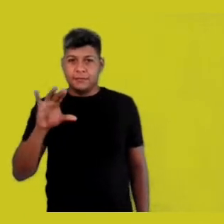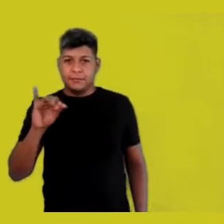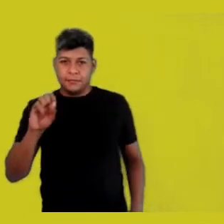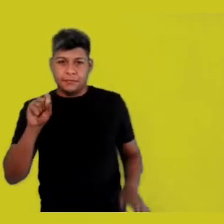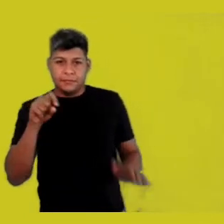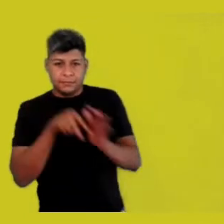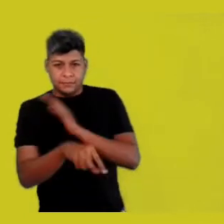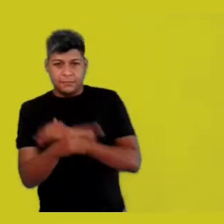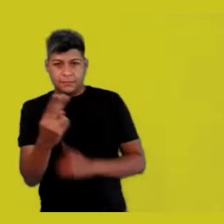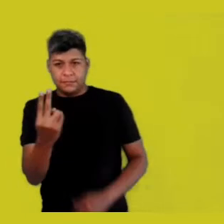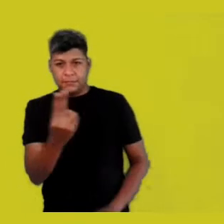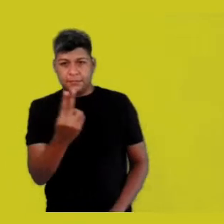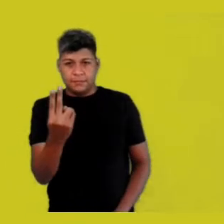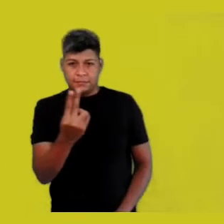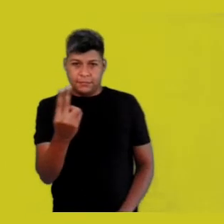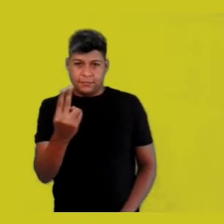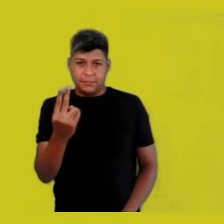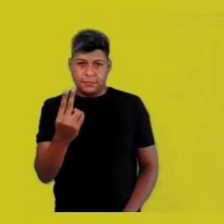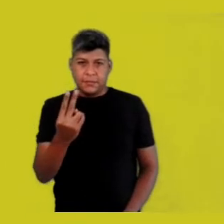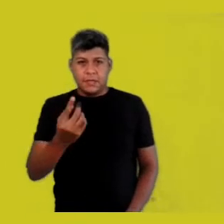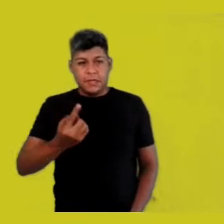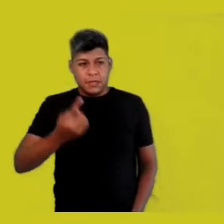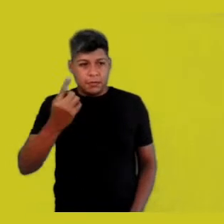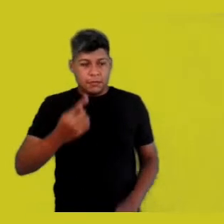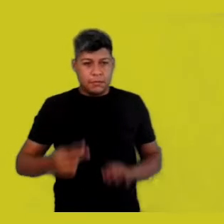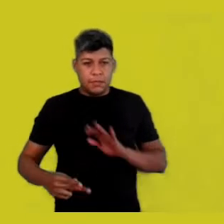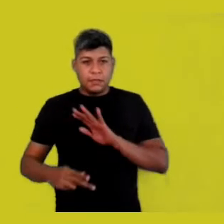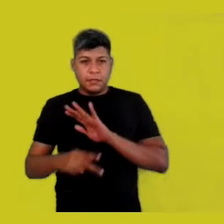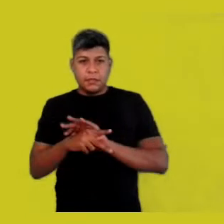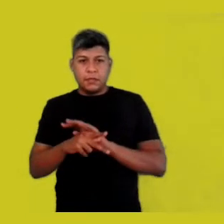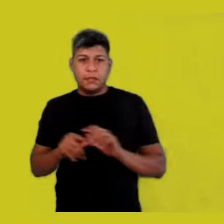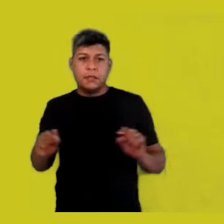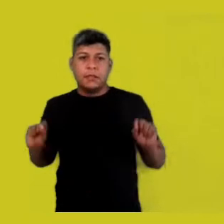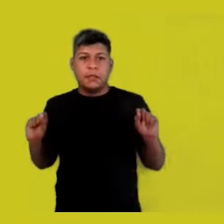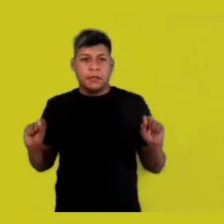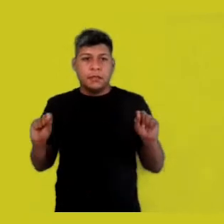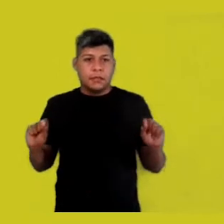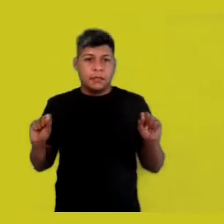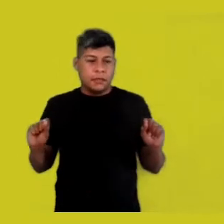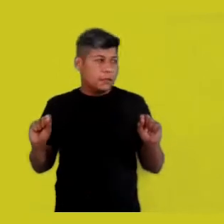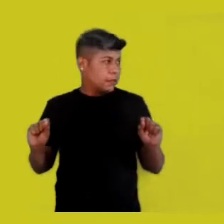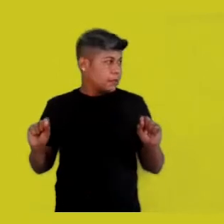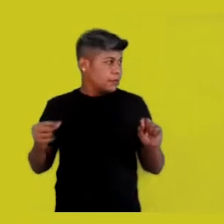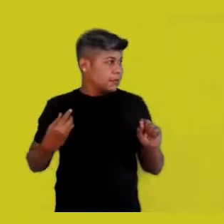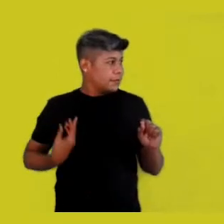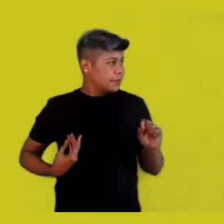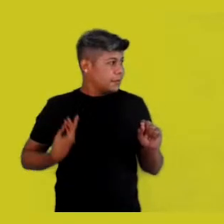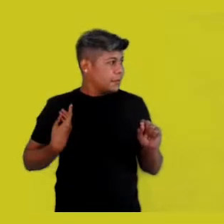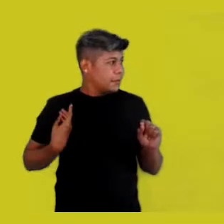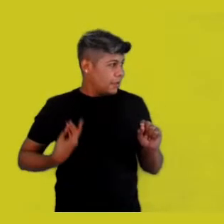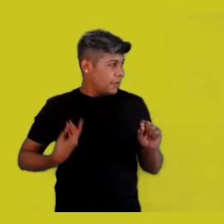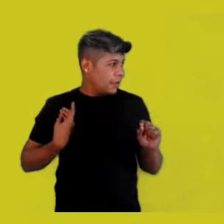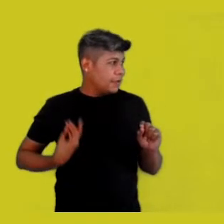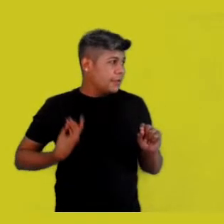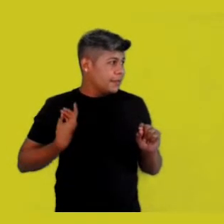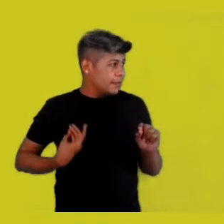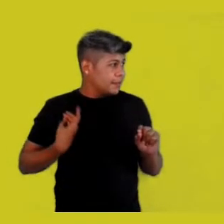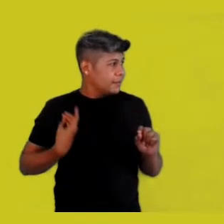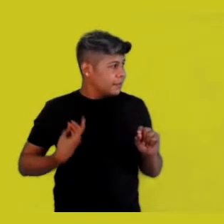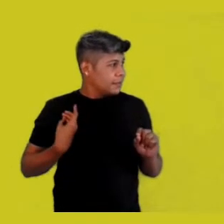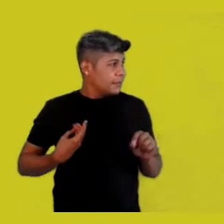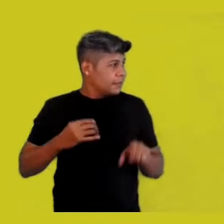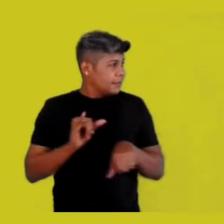I think the first one is more for Pedro, but Tiganá already answered